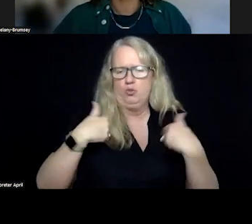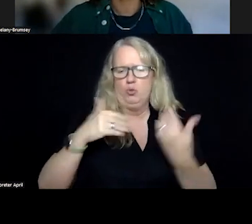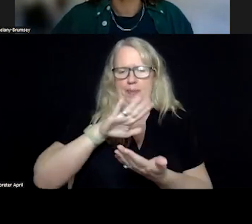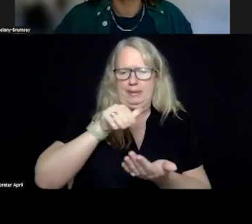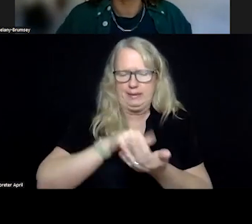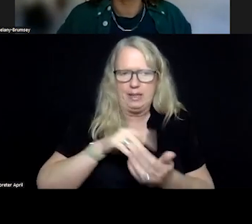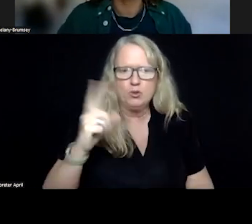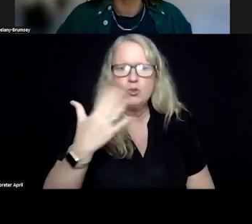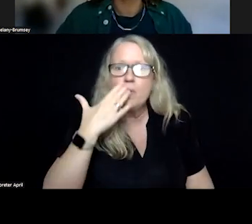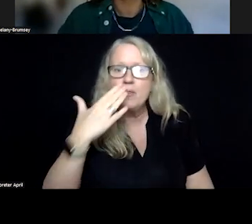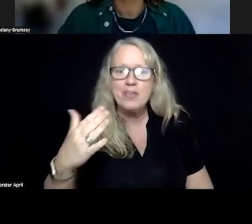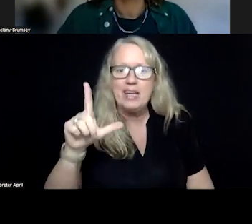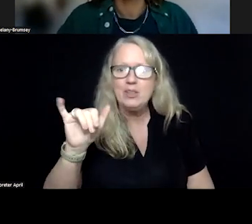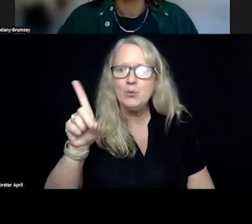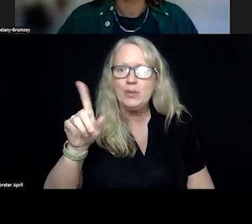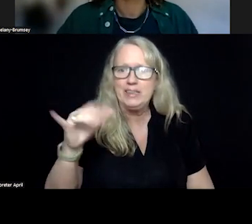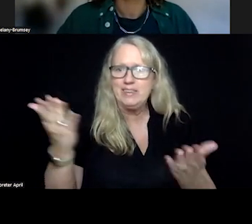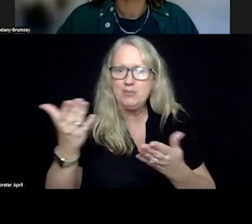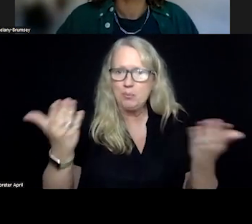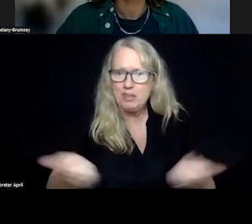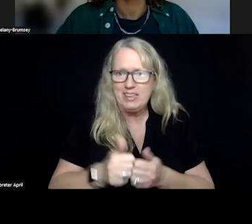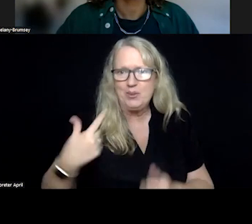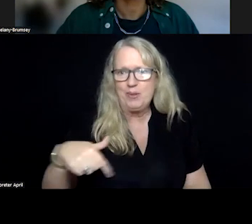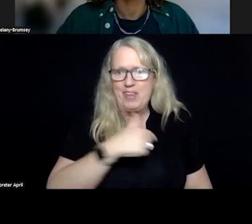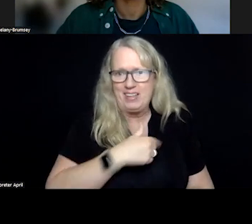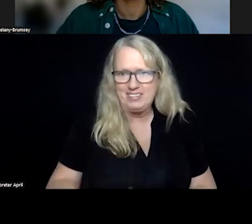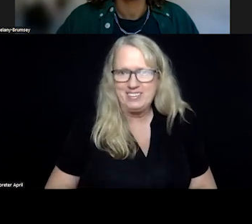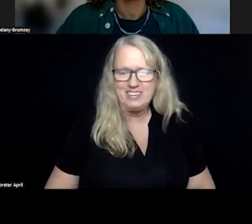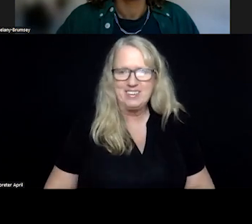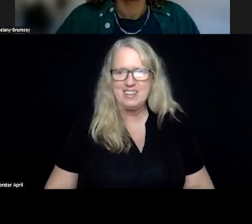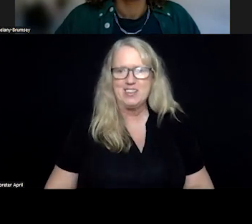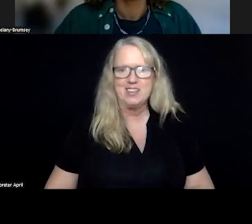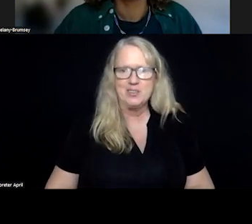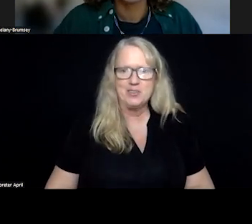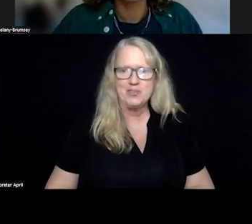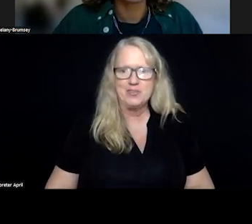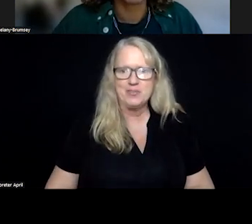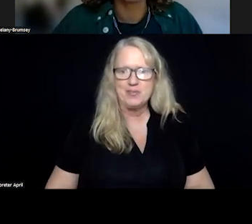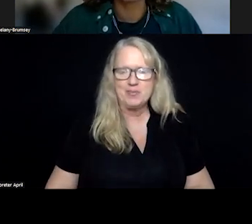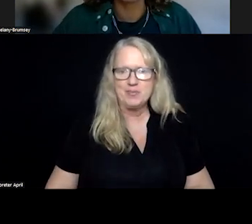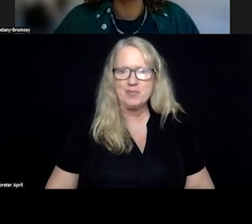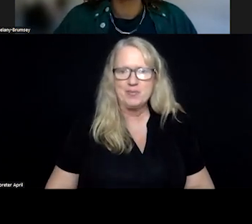THANK YOU FOR BEING WITH US. AS THOSE OF YOU ARE AWARE IN THE ROOM,